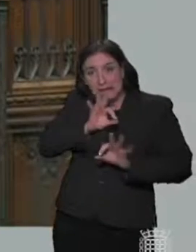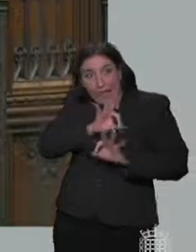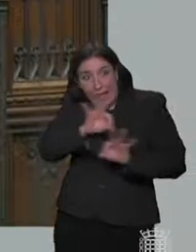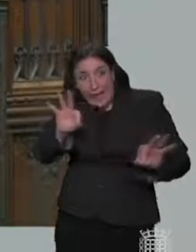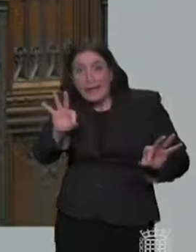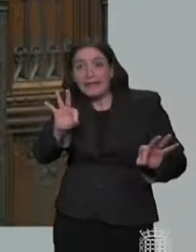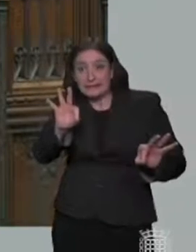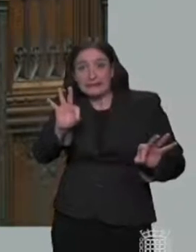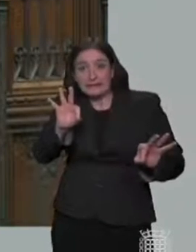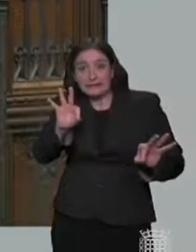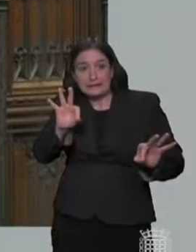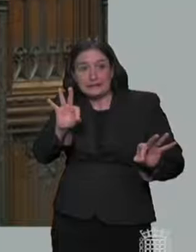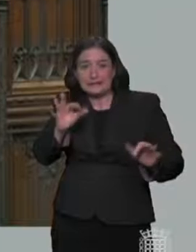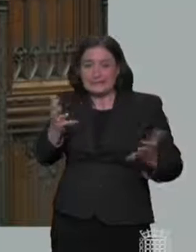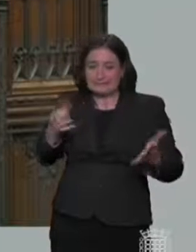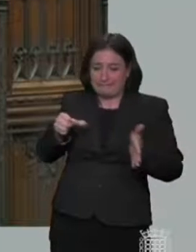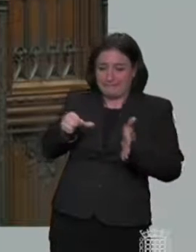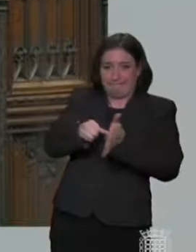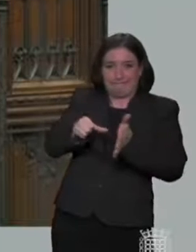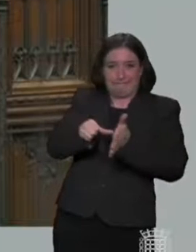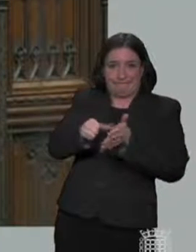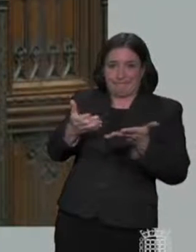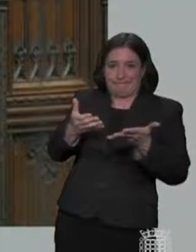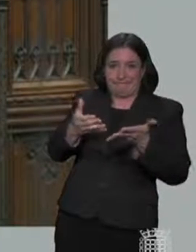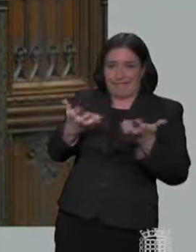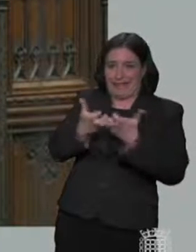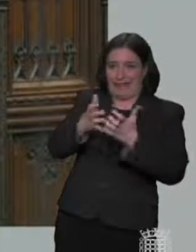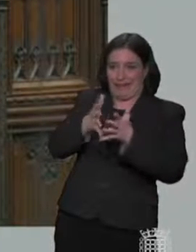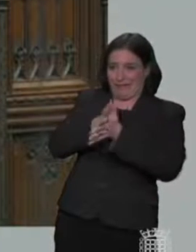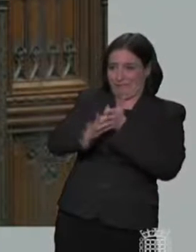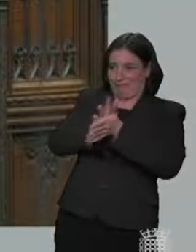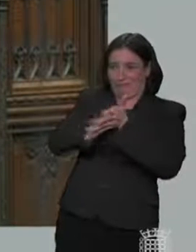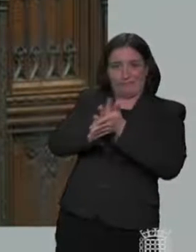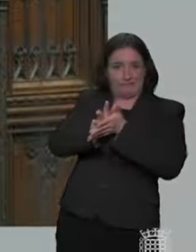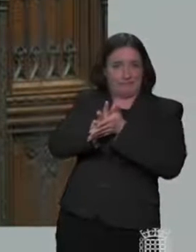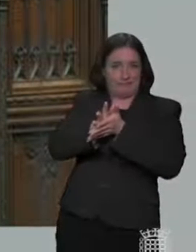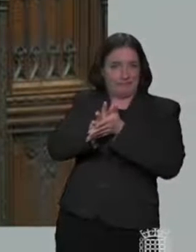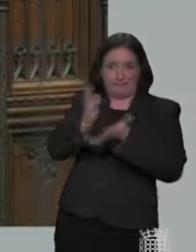difficulties obviously for myself of being able to have a conversation in bsl it was advised that it